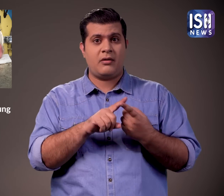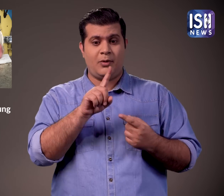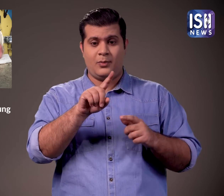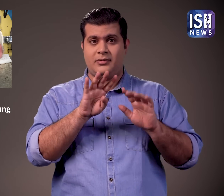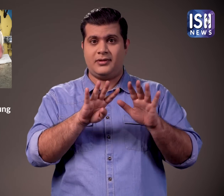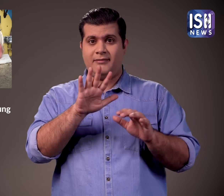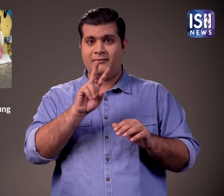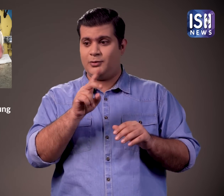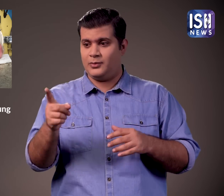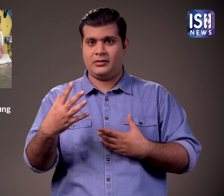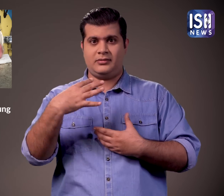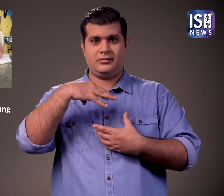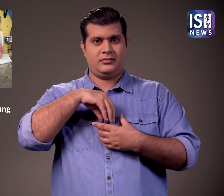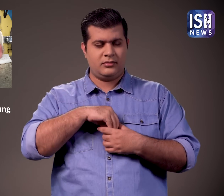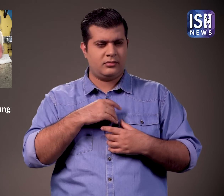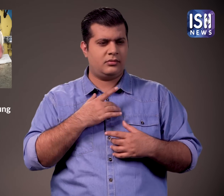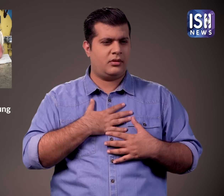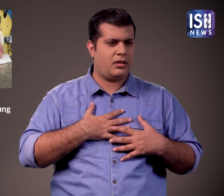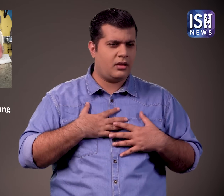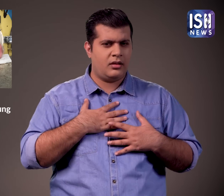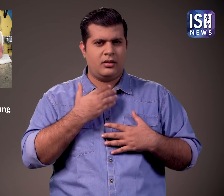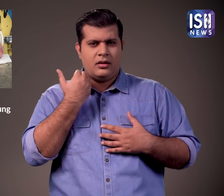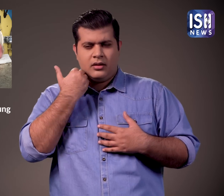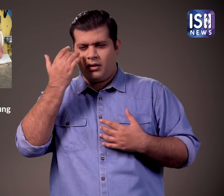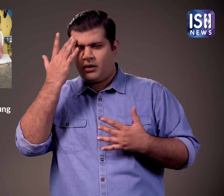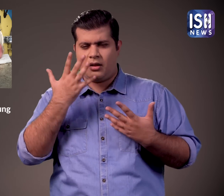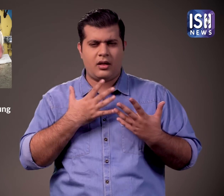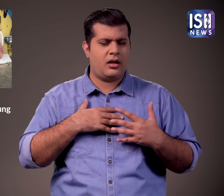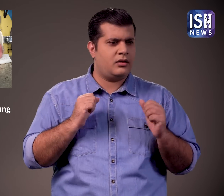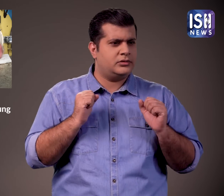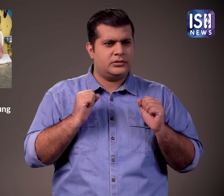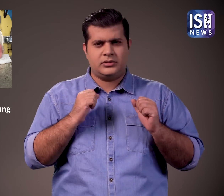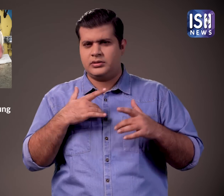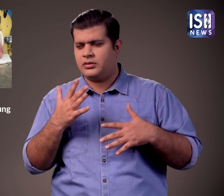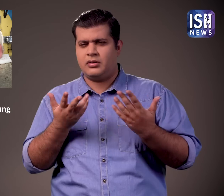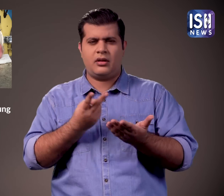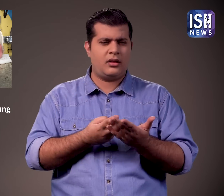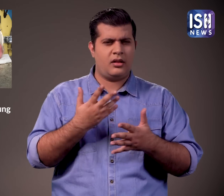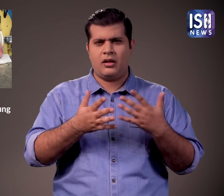That year he got infected with polio and fell sick.